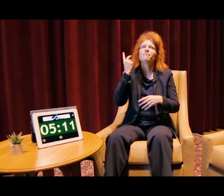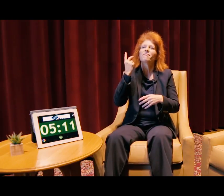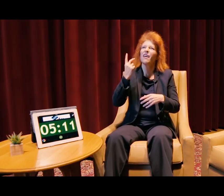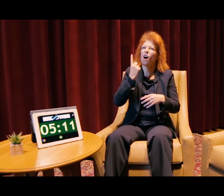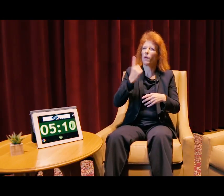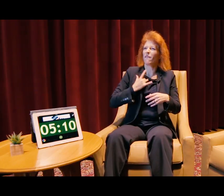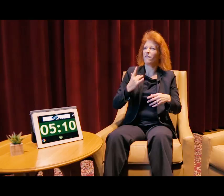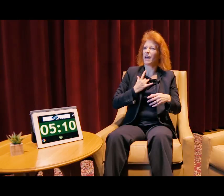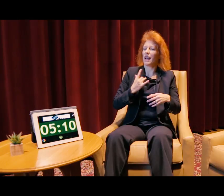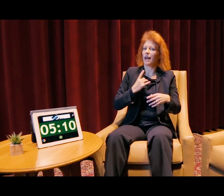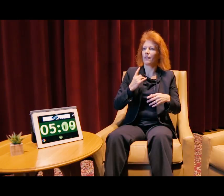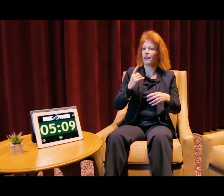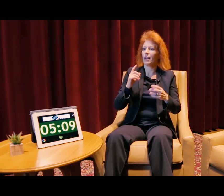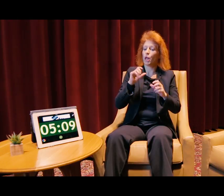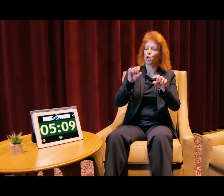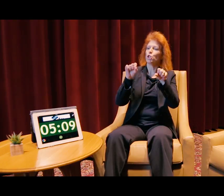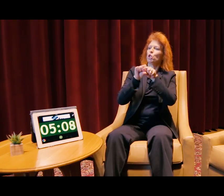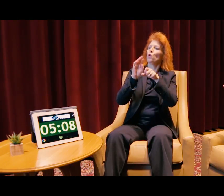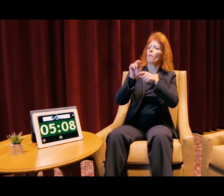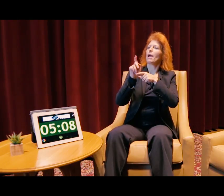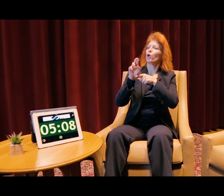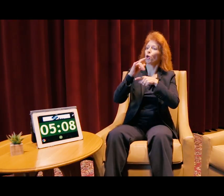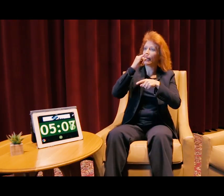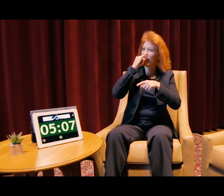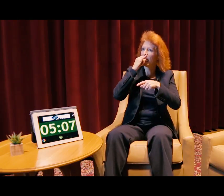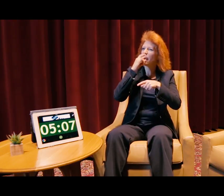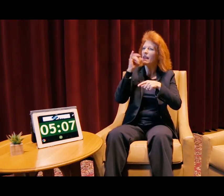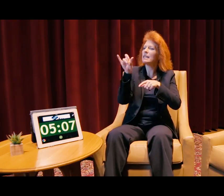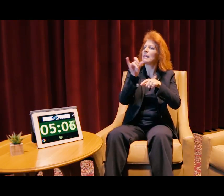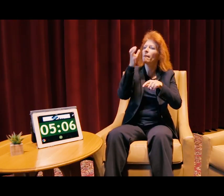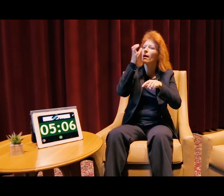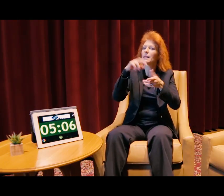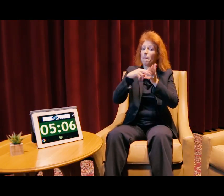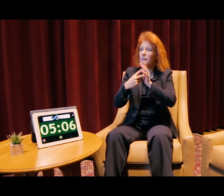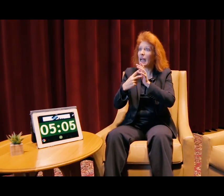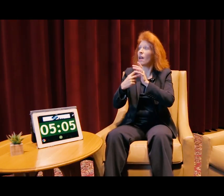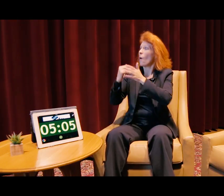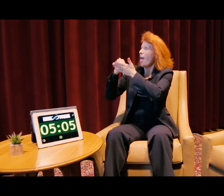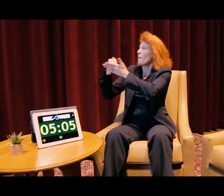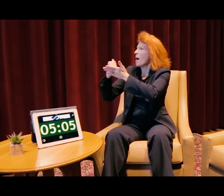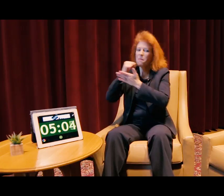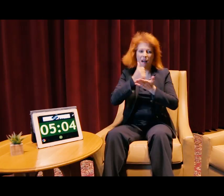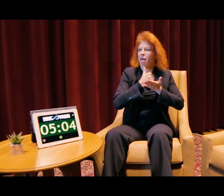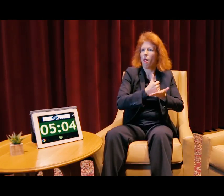like the old proverb of the shoemaker's kids who wear no shoes, my biggest worry was I wasn't paying enough attention